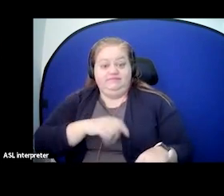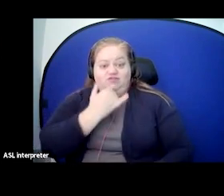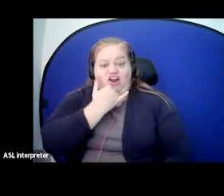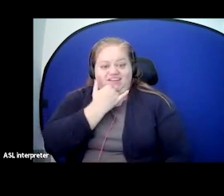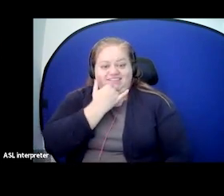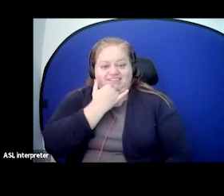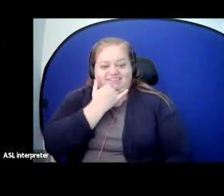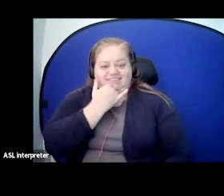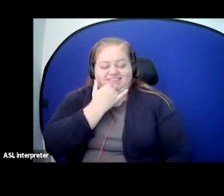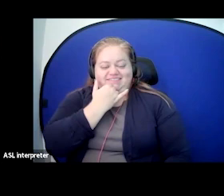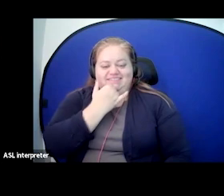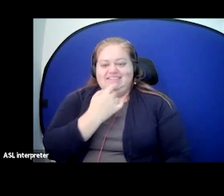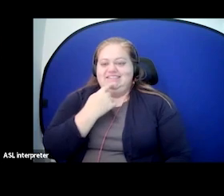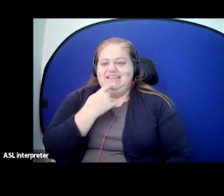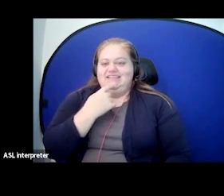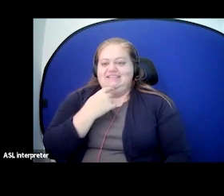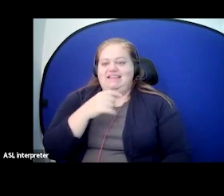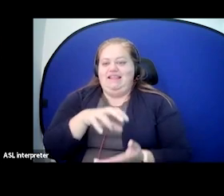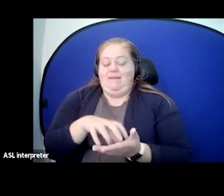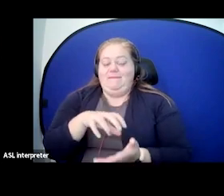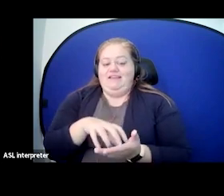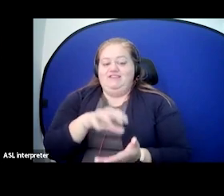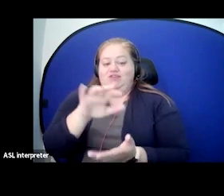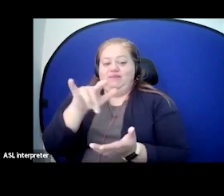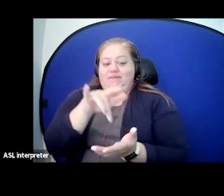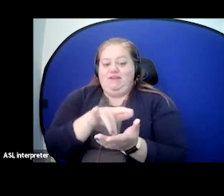It's saying that the cupcakes are in the middle, when,